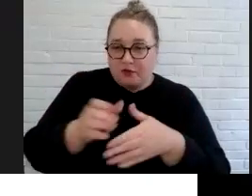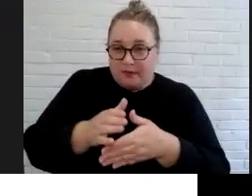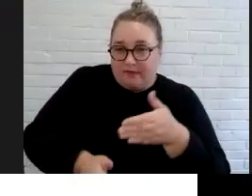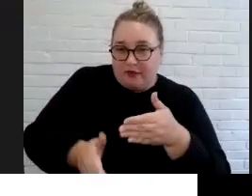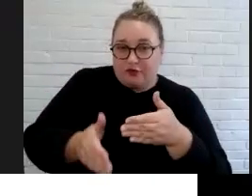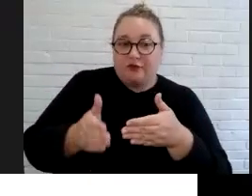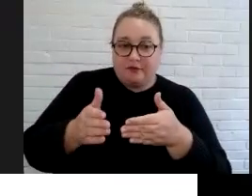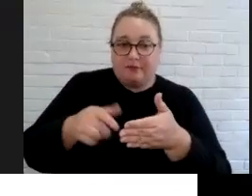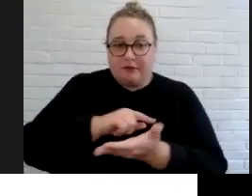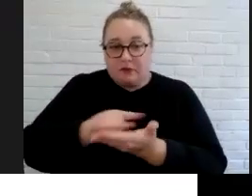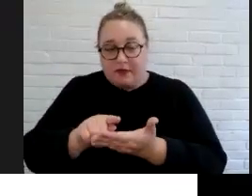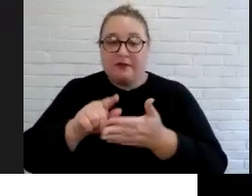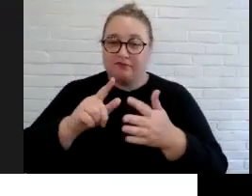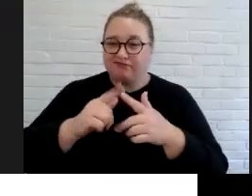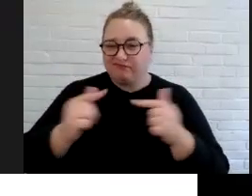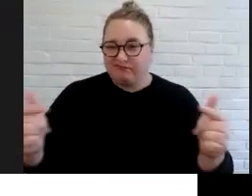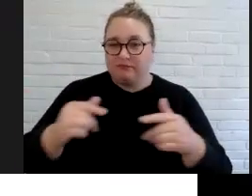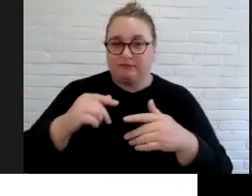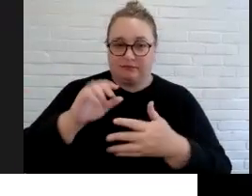And so that would be providing information on the course.